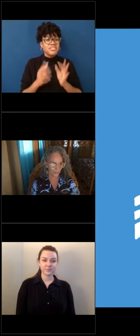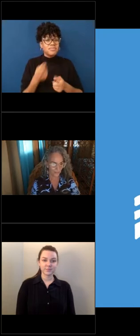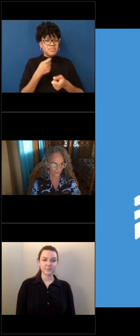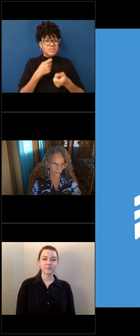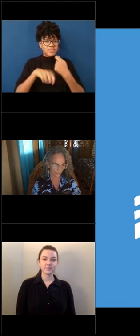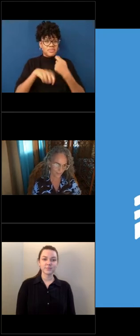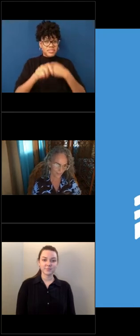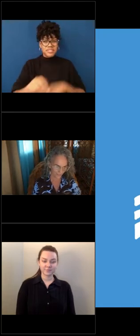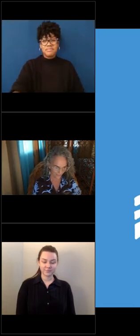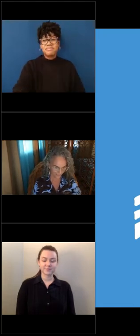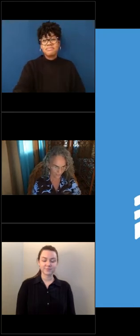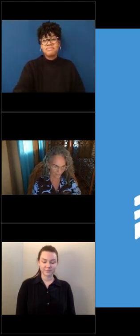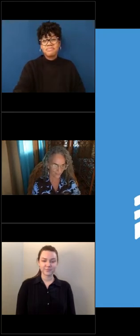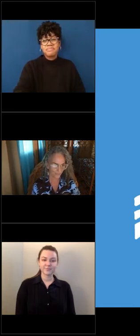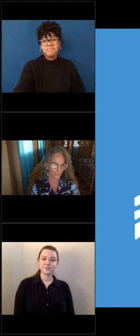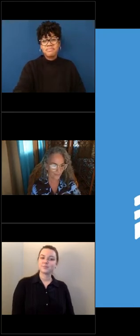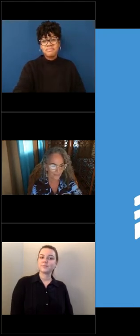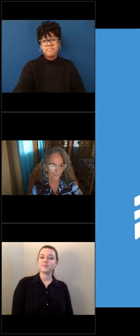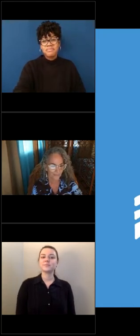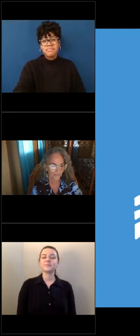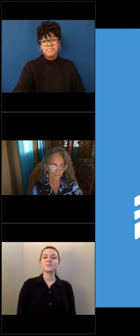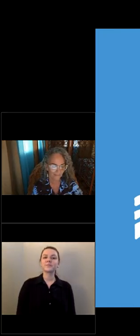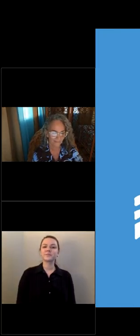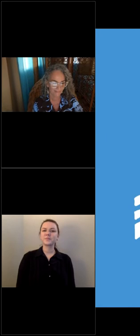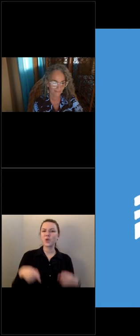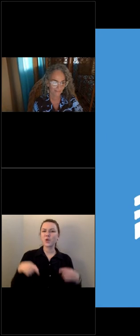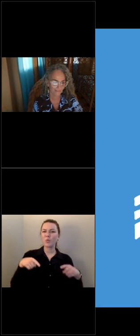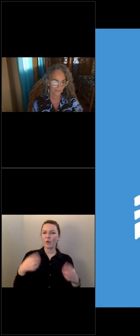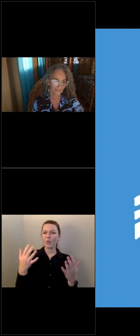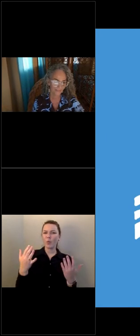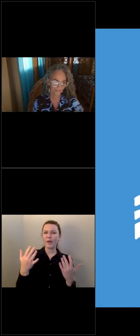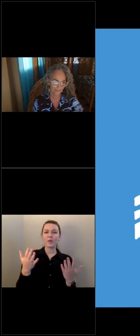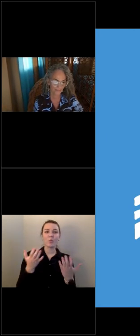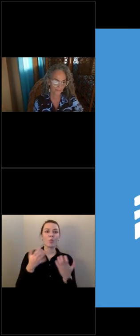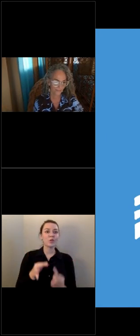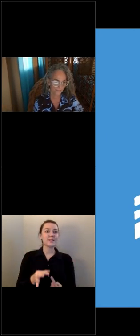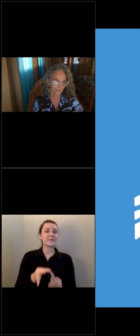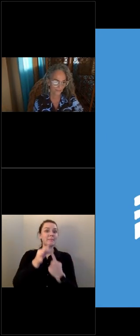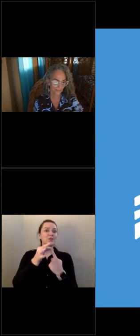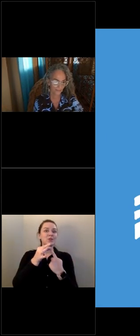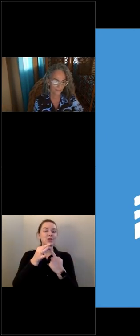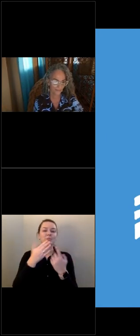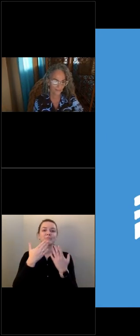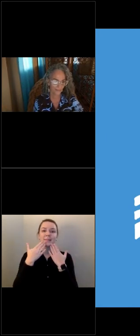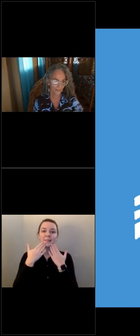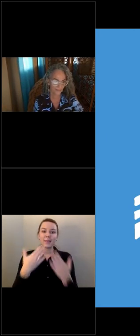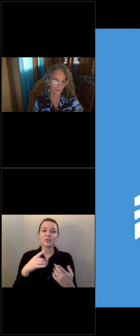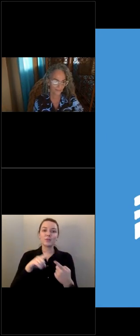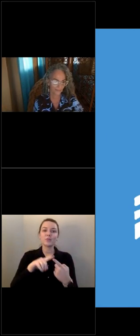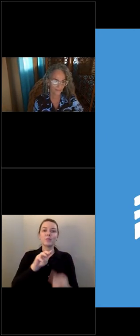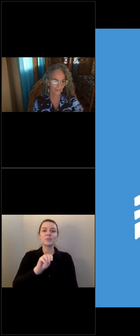I'd also love to say a very special shout-out to Mr. Zavala's third grade class